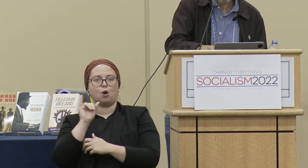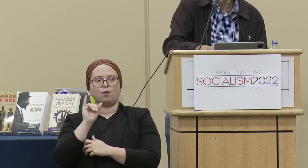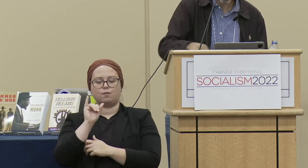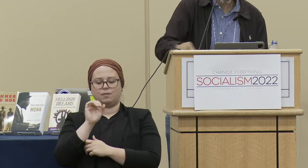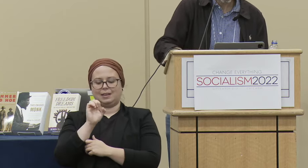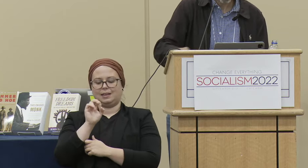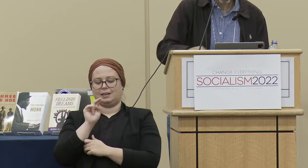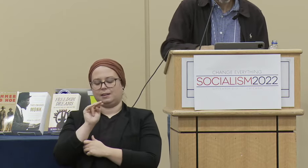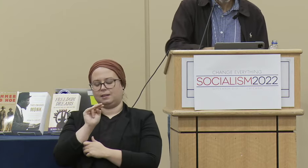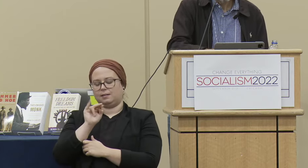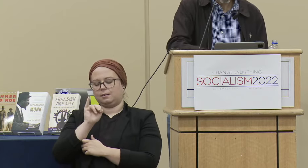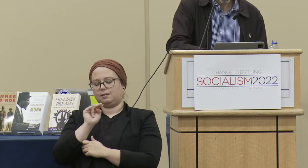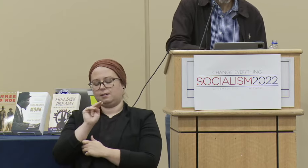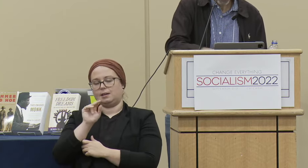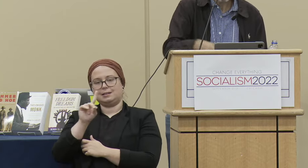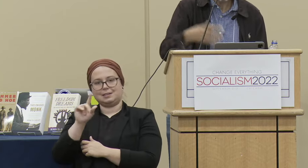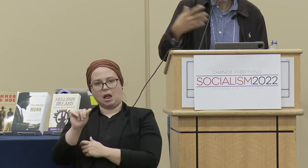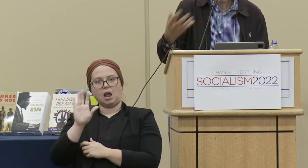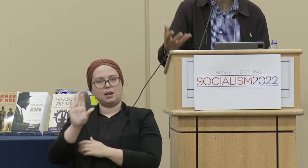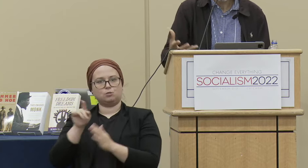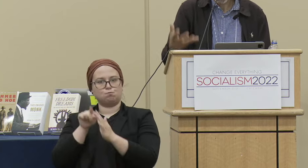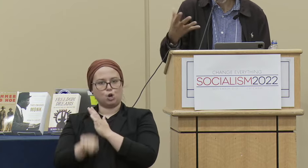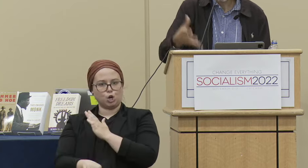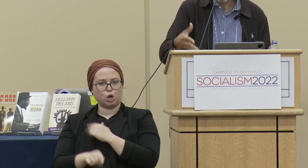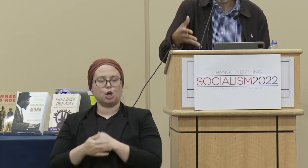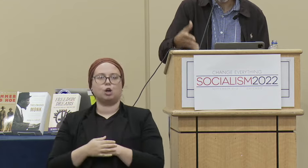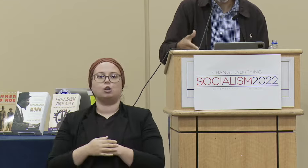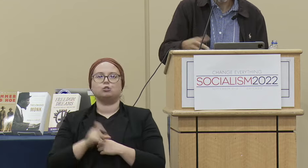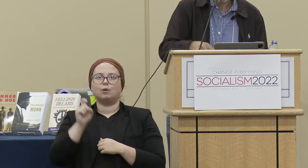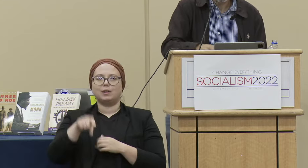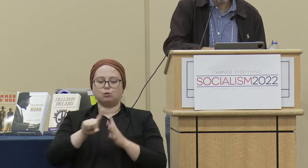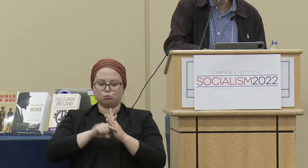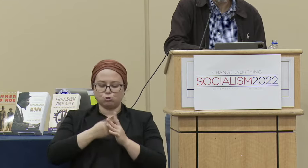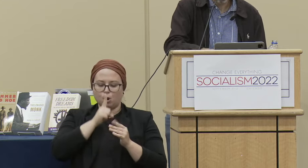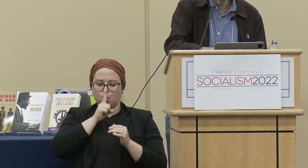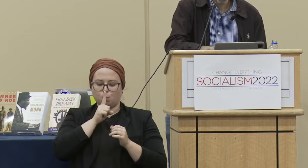. Next year is the 50th anniversary . So, we have to